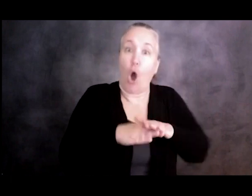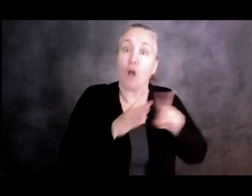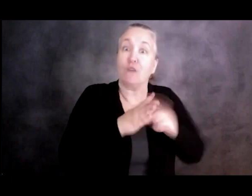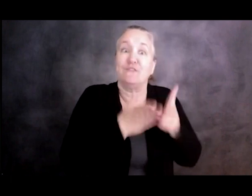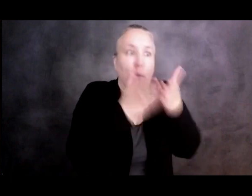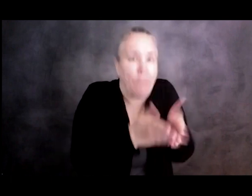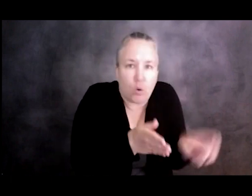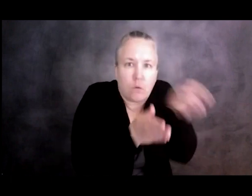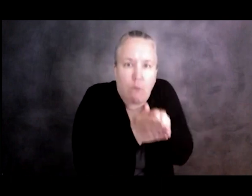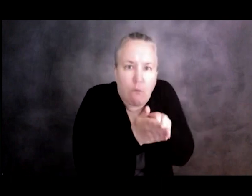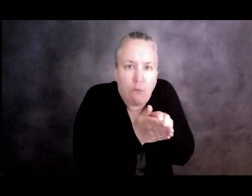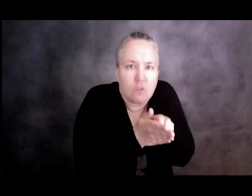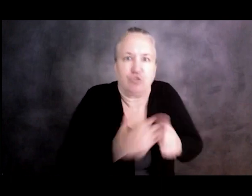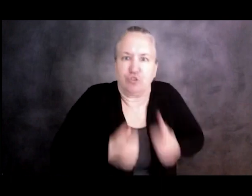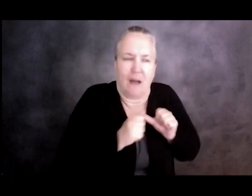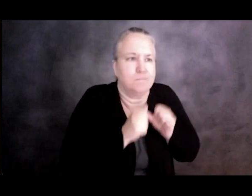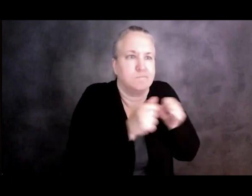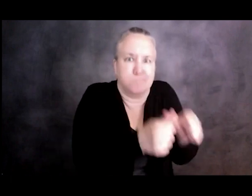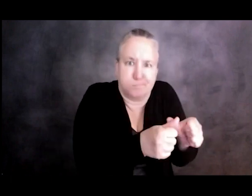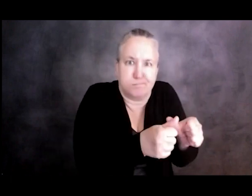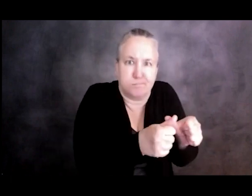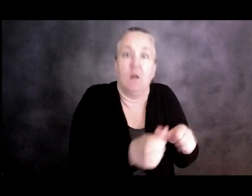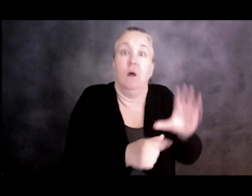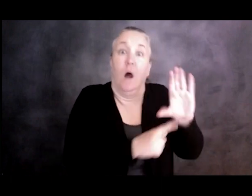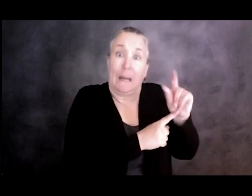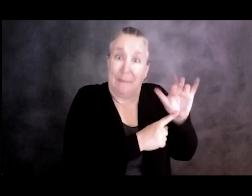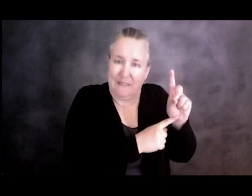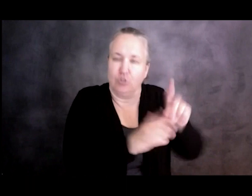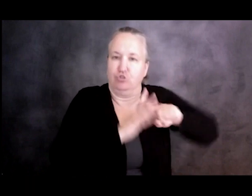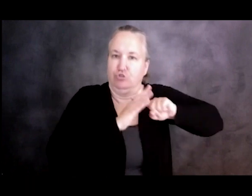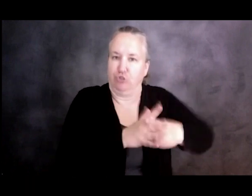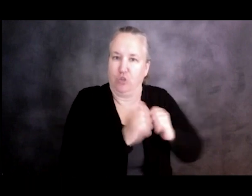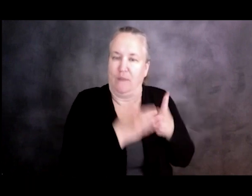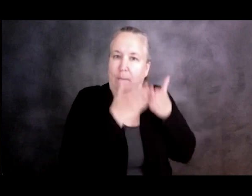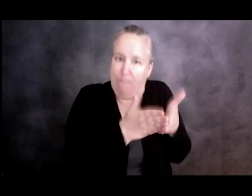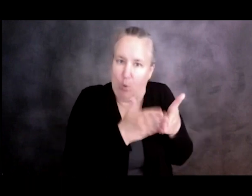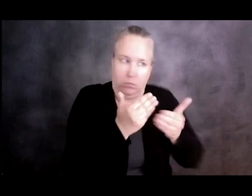And in The Committed, it picks up exactly at that moment. And here we are on the refugee boat.